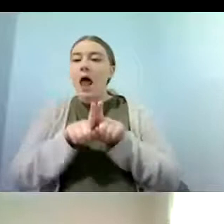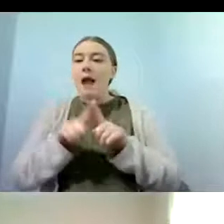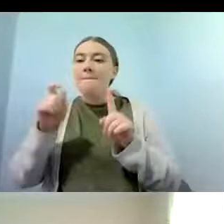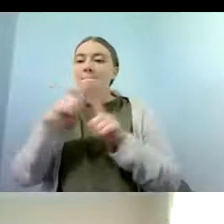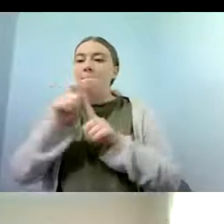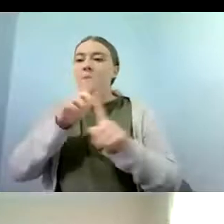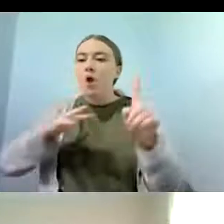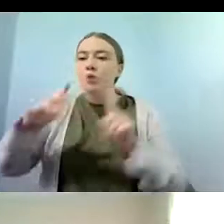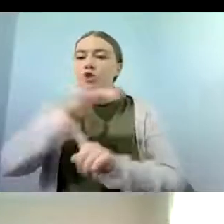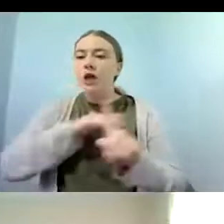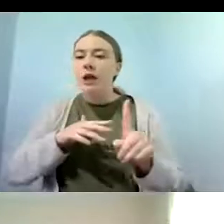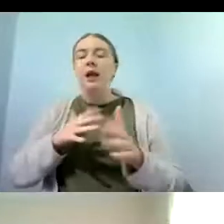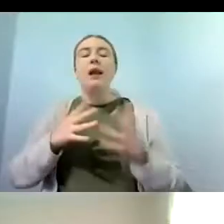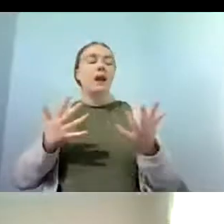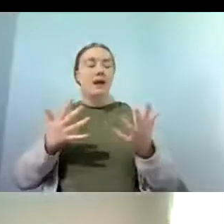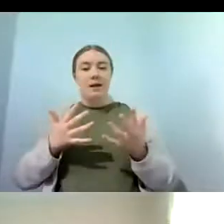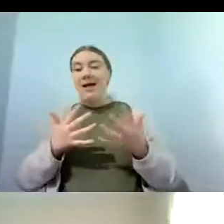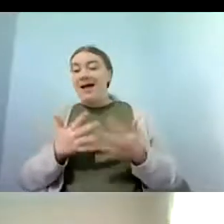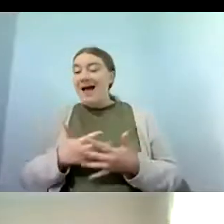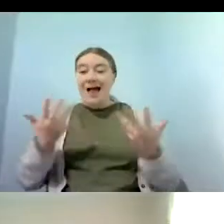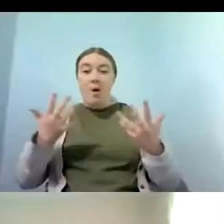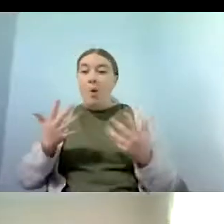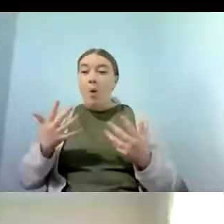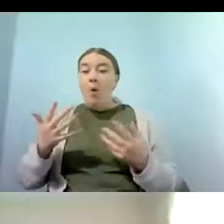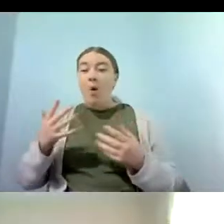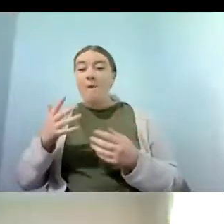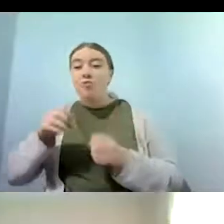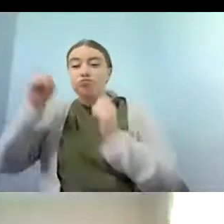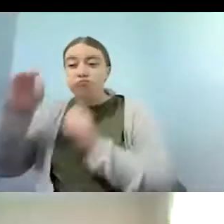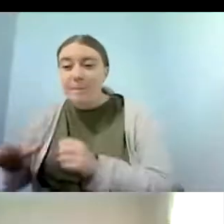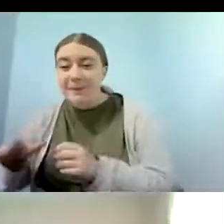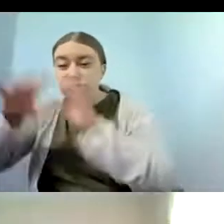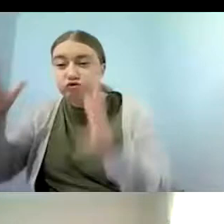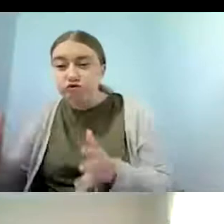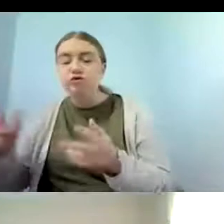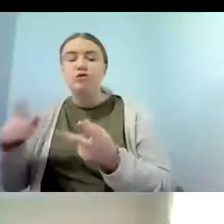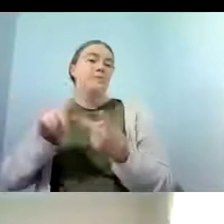a pollution event or if you notice fly tip in and possibly if you notice an invasive species